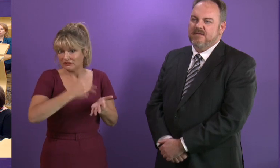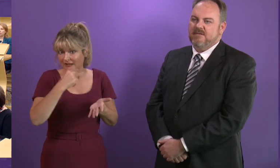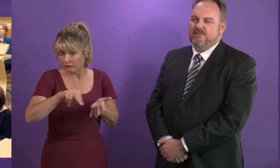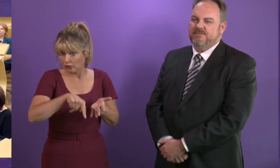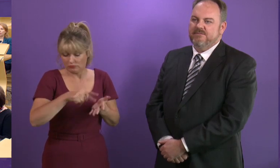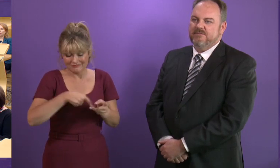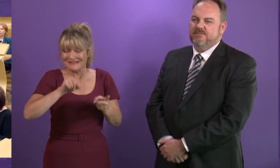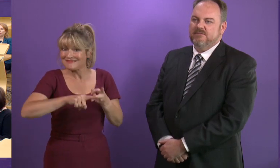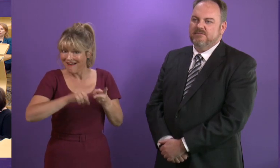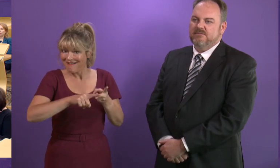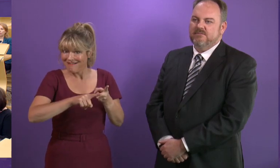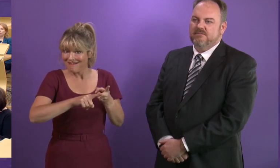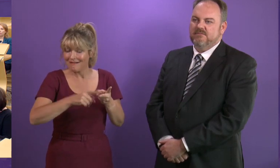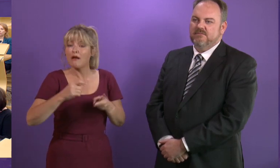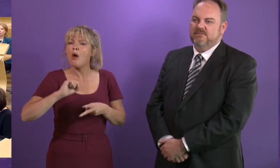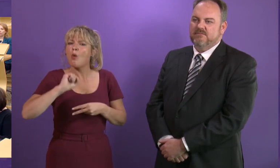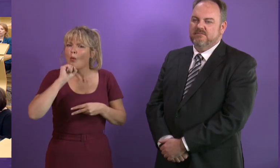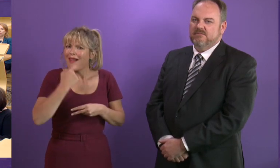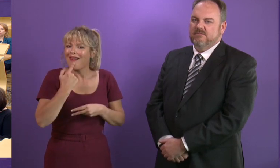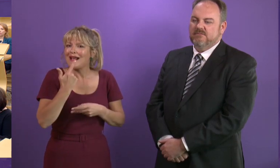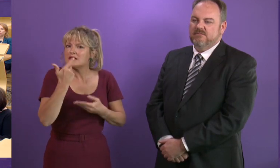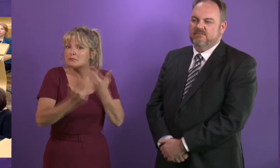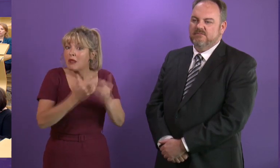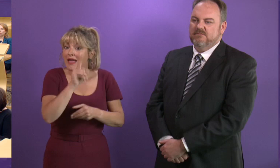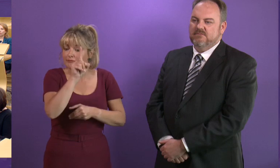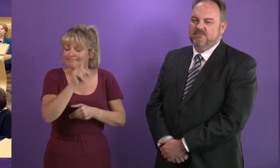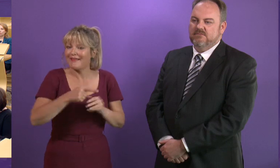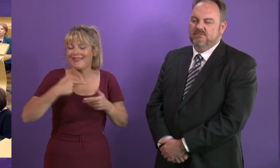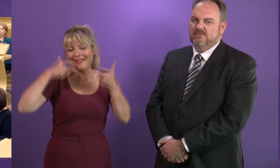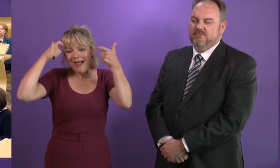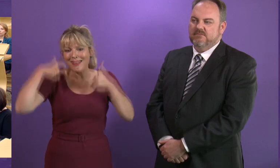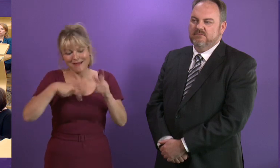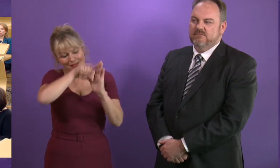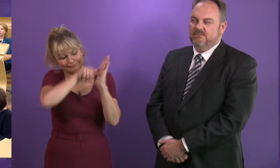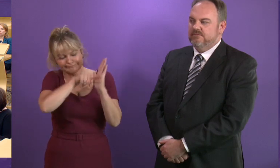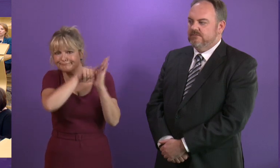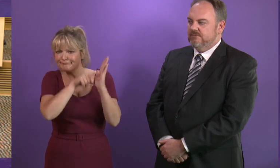for the statutory underpinning of the named person policy. Thirdly, he will set out how